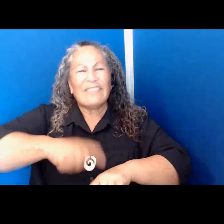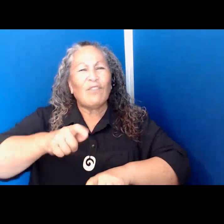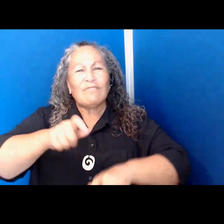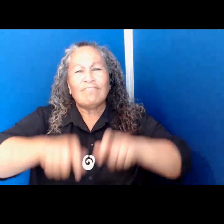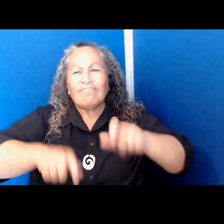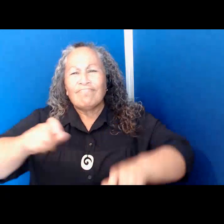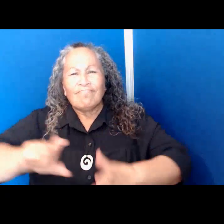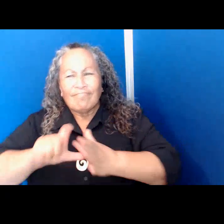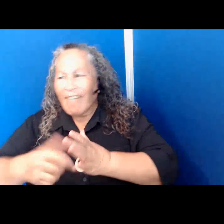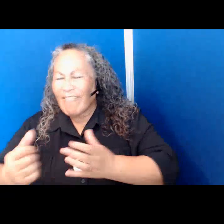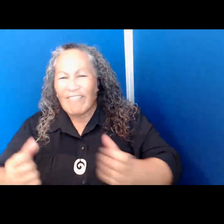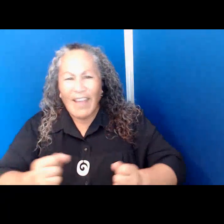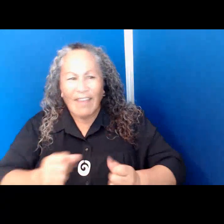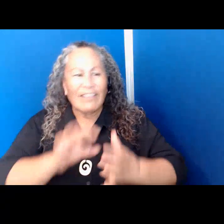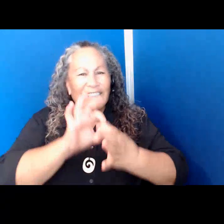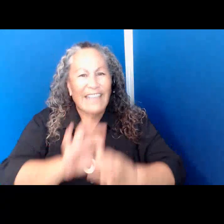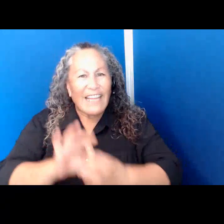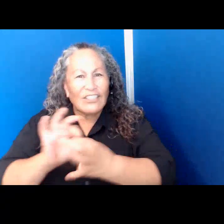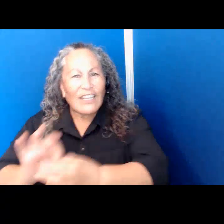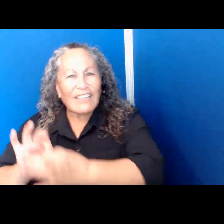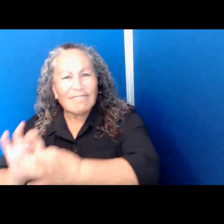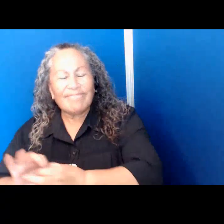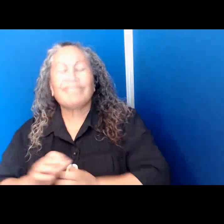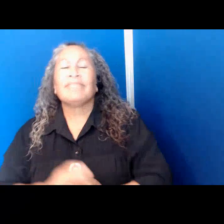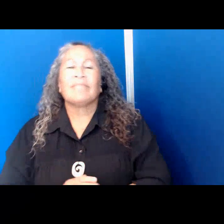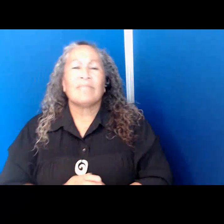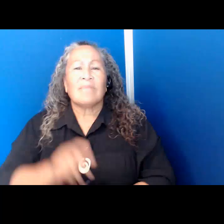(Pacific disabled people, their whānau and carers). So, tagata sa'ilimalo is a Samoan